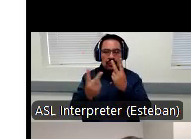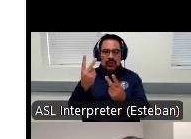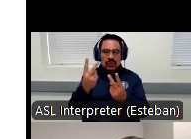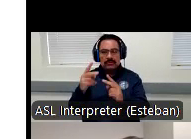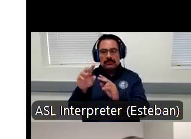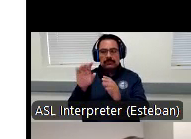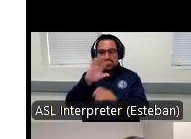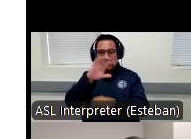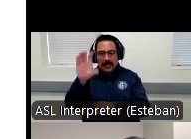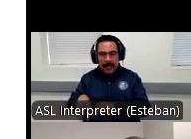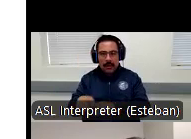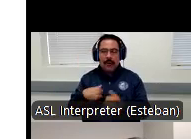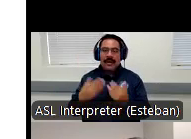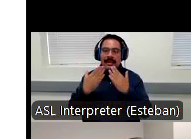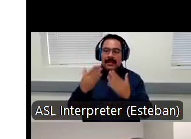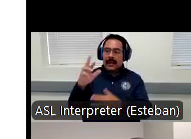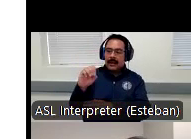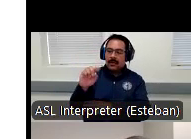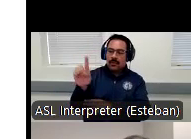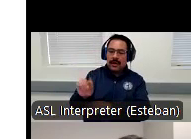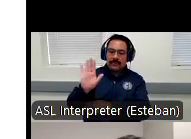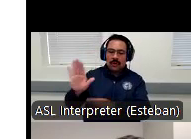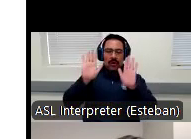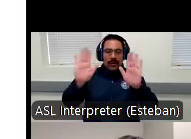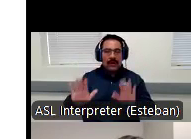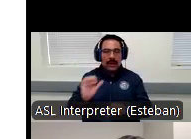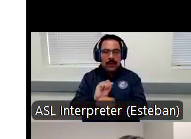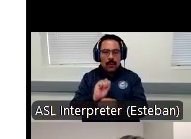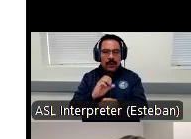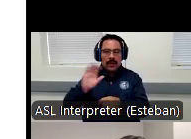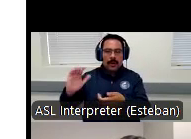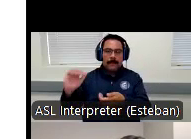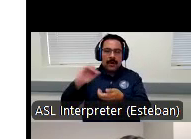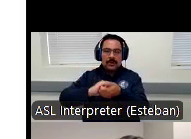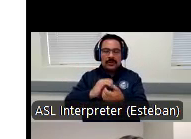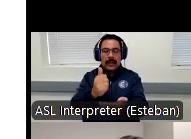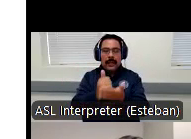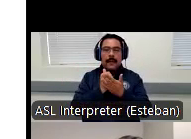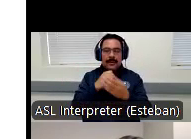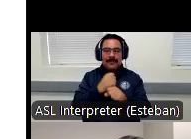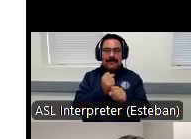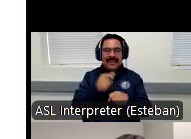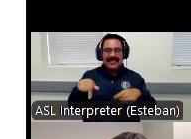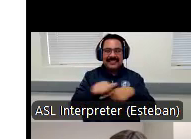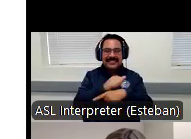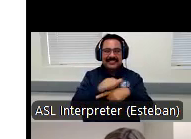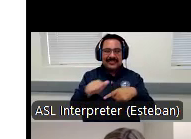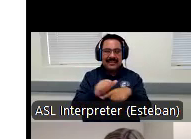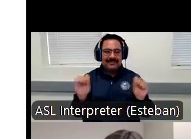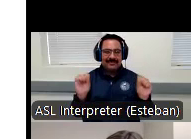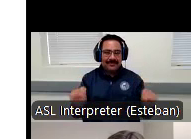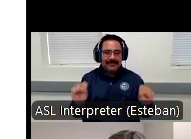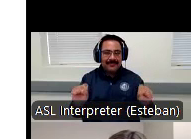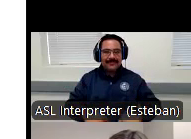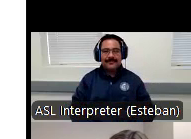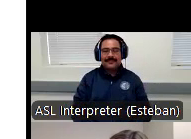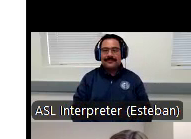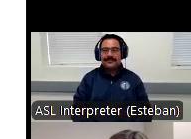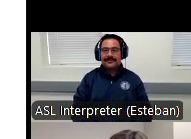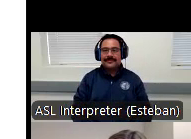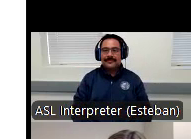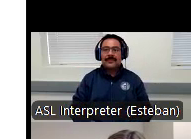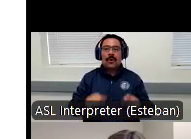thank Roz for her incredible work and partnership, and helping to make this training happen. We also